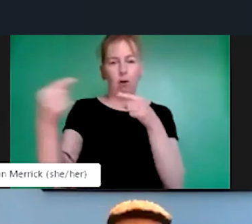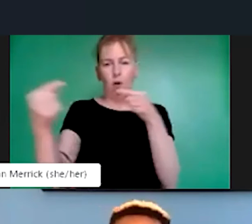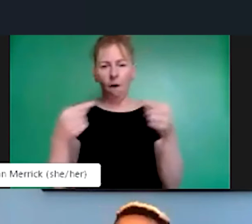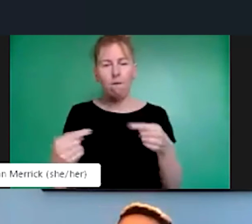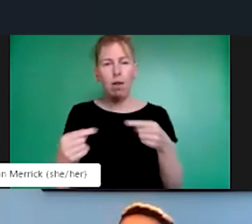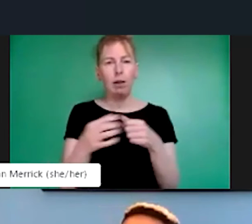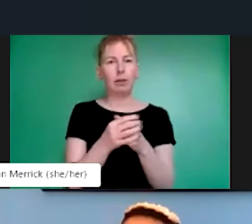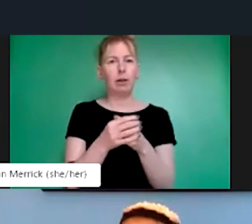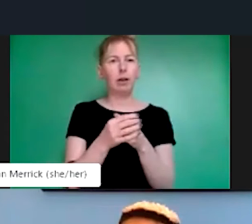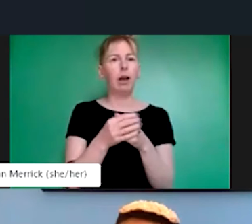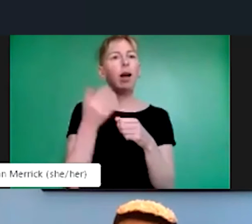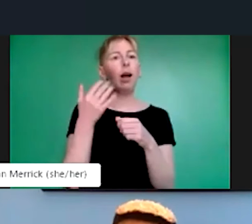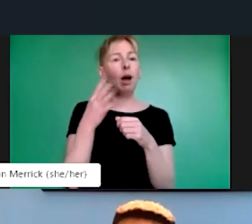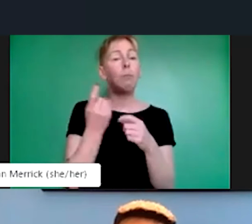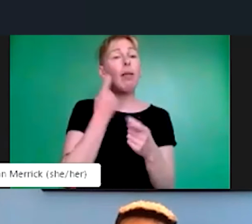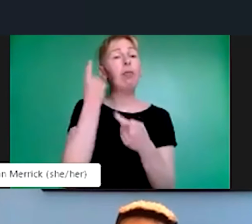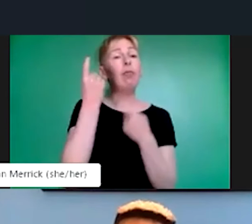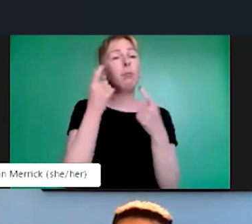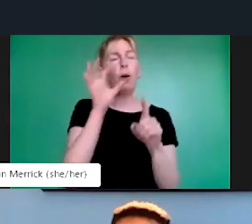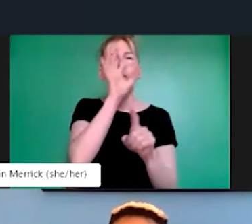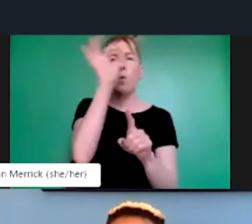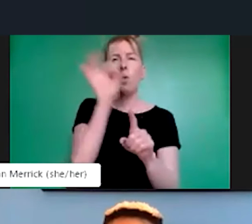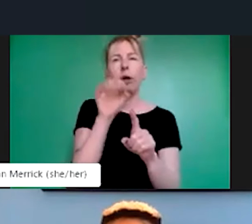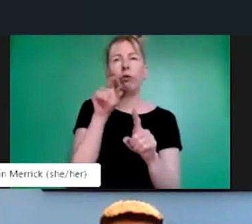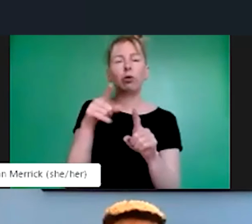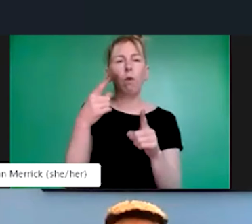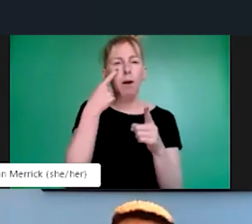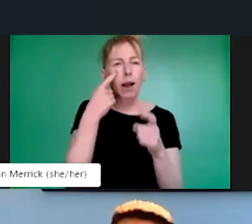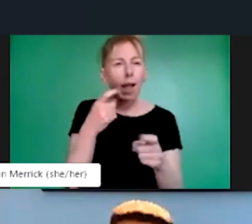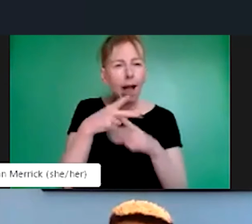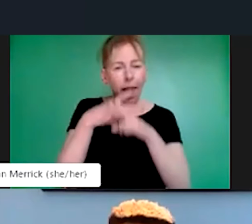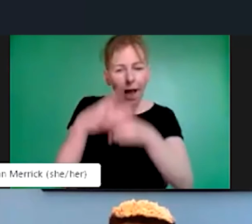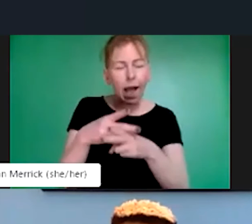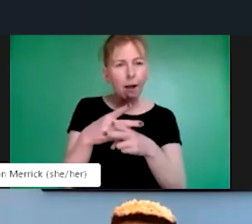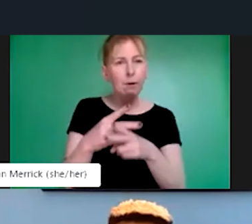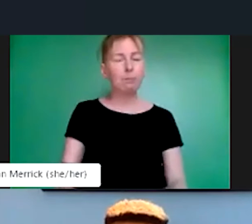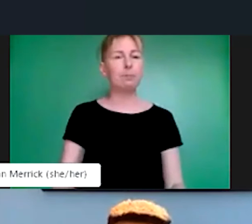question of care in itself and I really liked what Jack said, you know, speaking about in